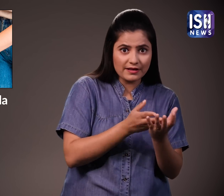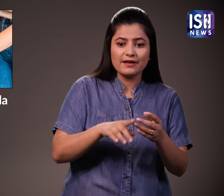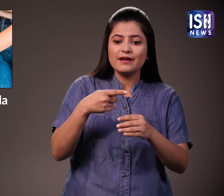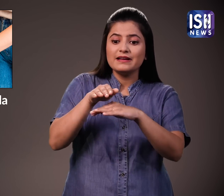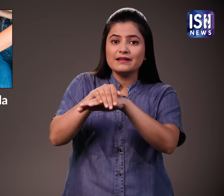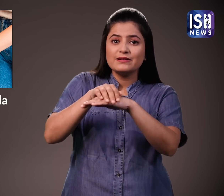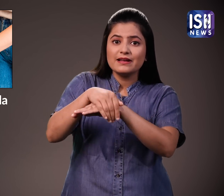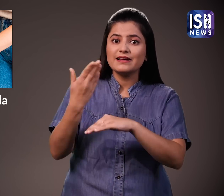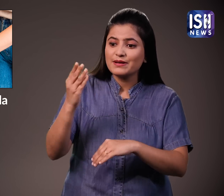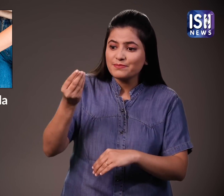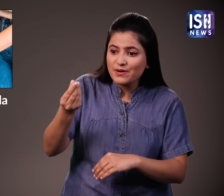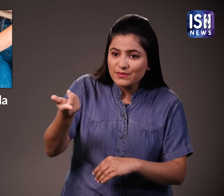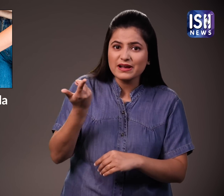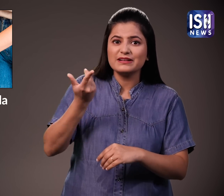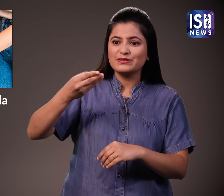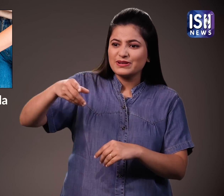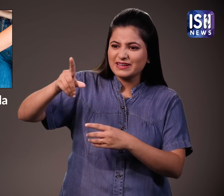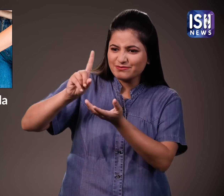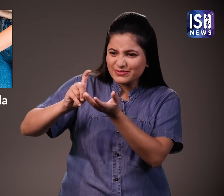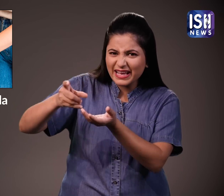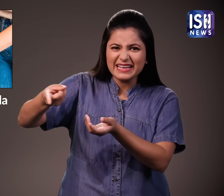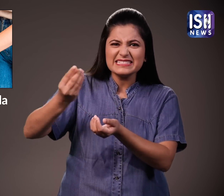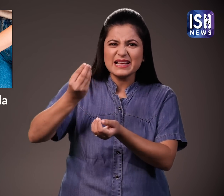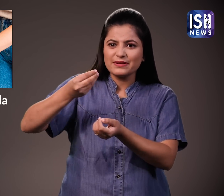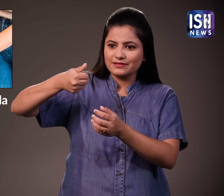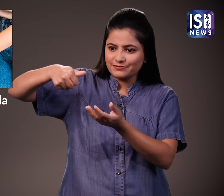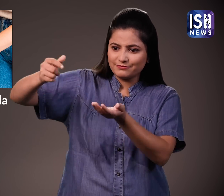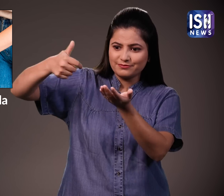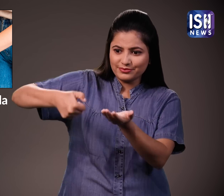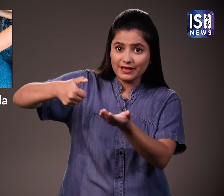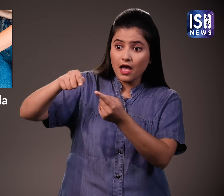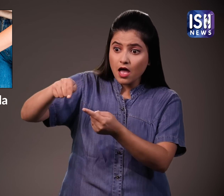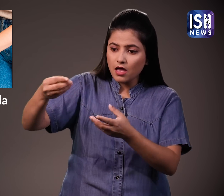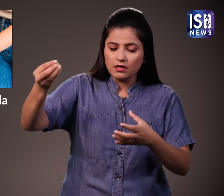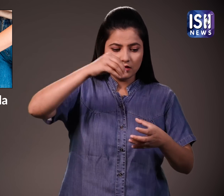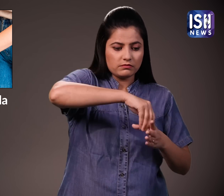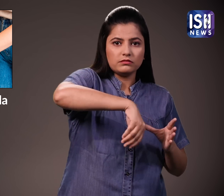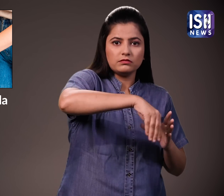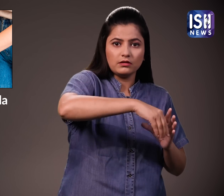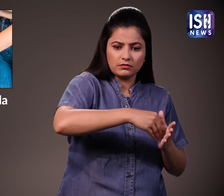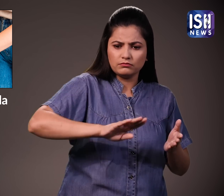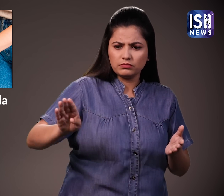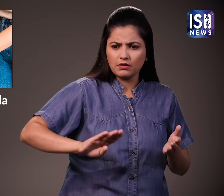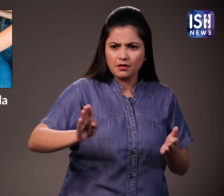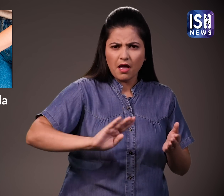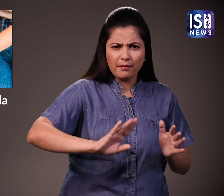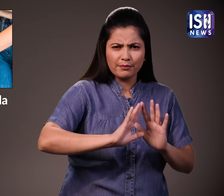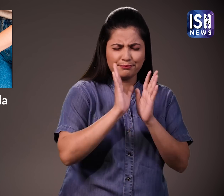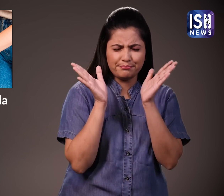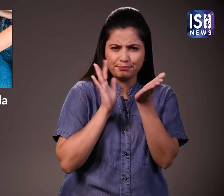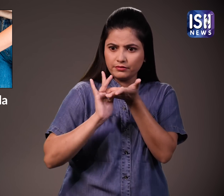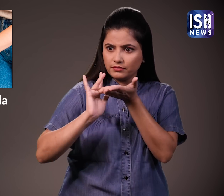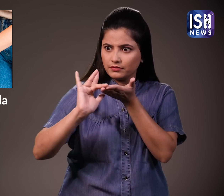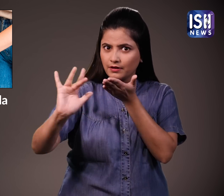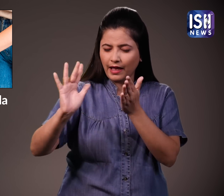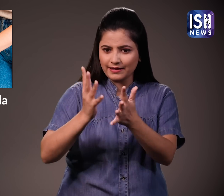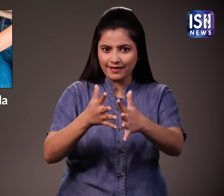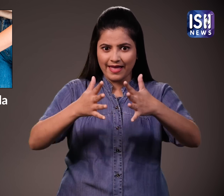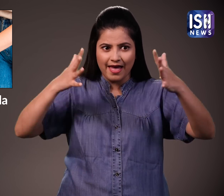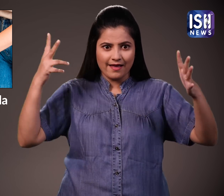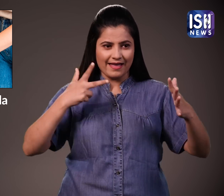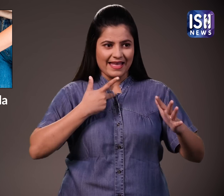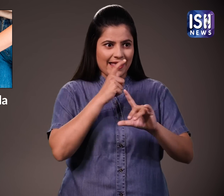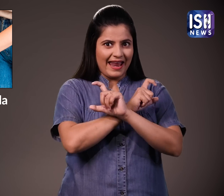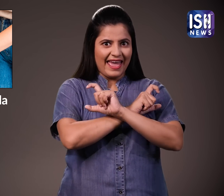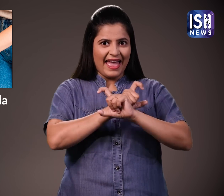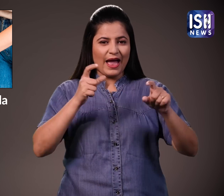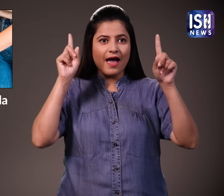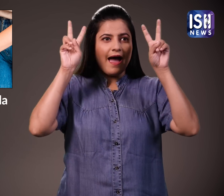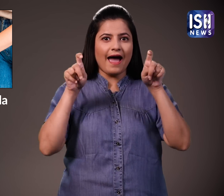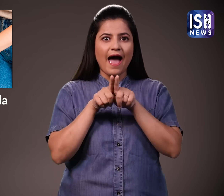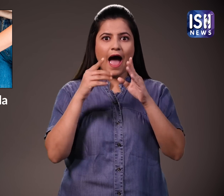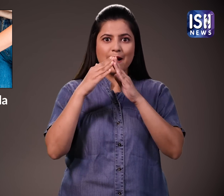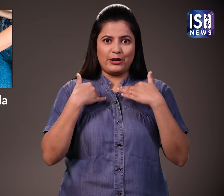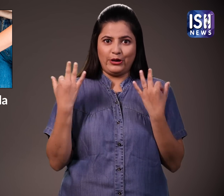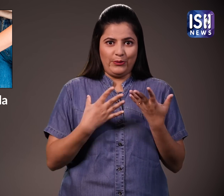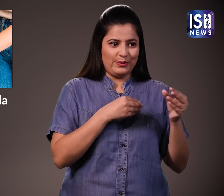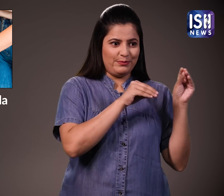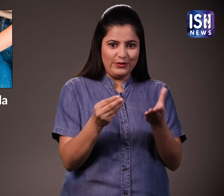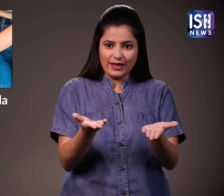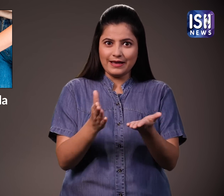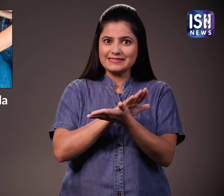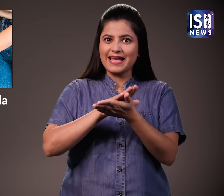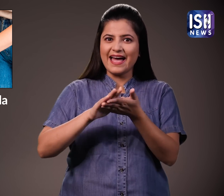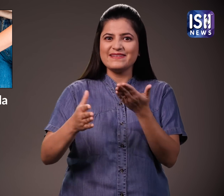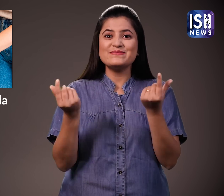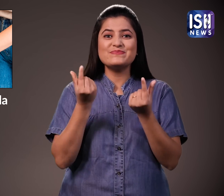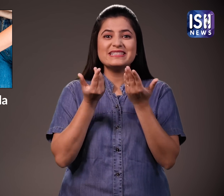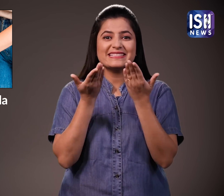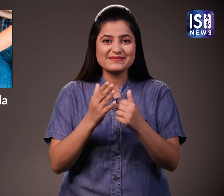Mix cola with dish soap, shake it well and spray it on kitchen grease. Wipe it and it will look new.